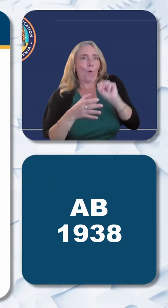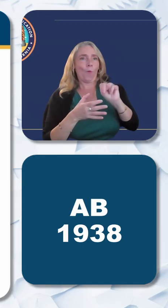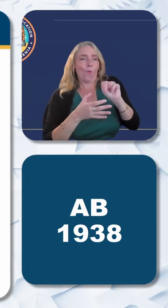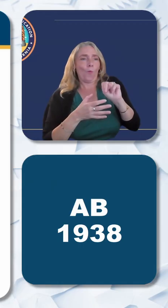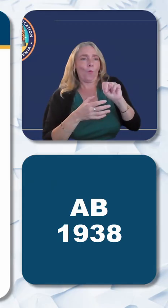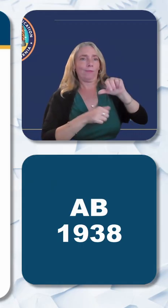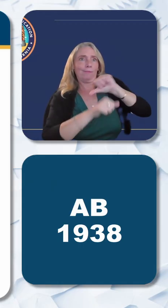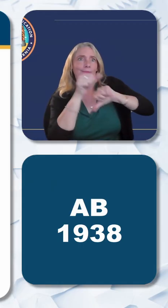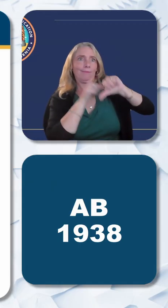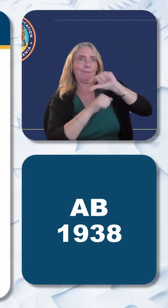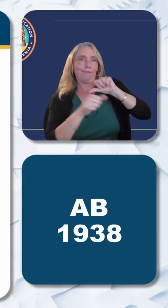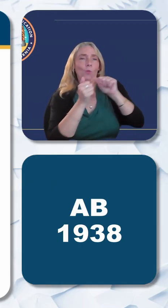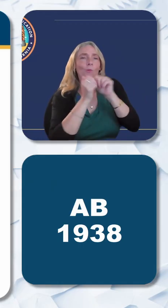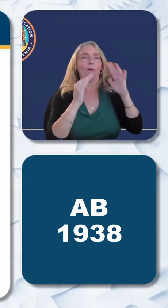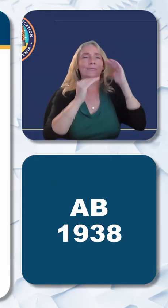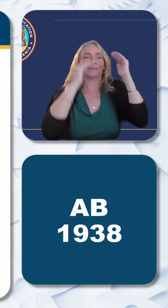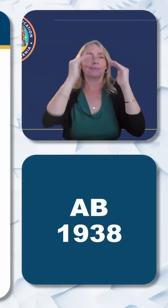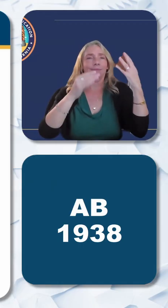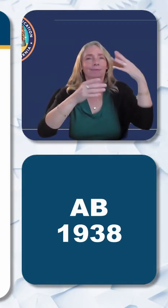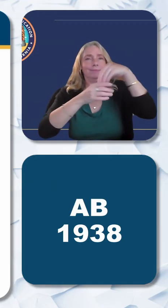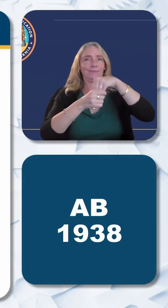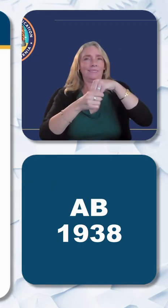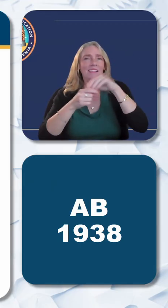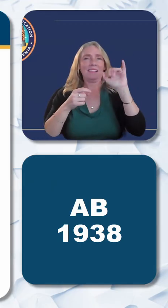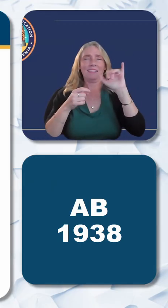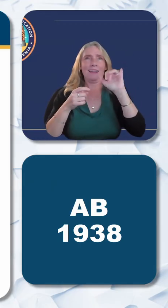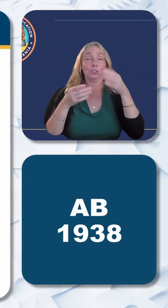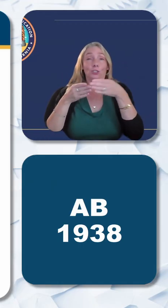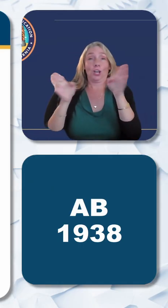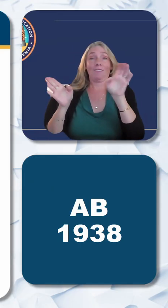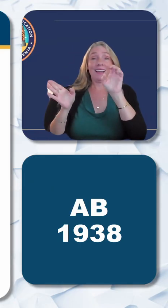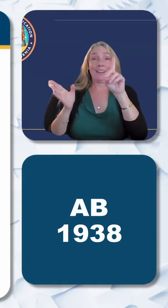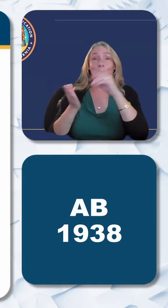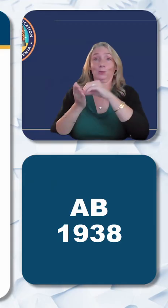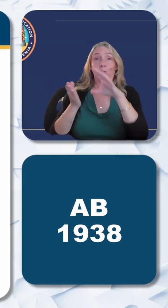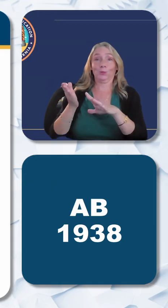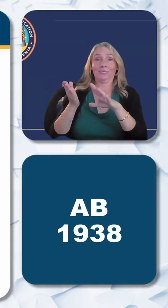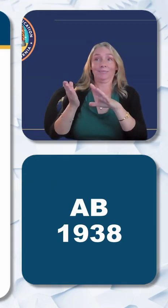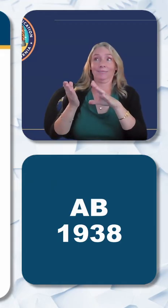rely on interpreters to interpret it for peer-to-peer interaction.